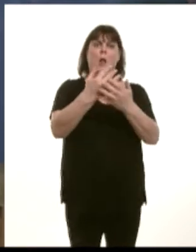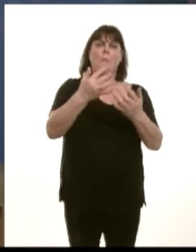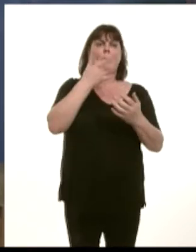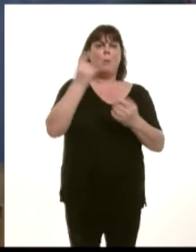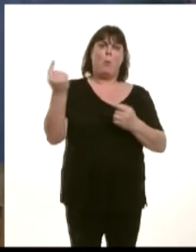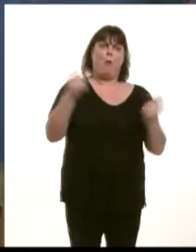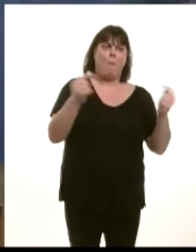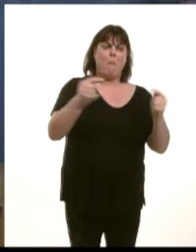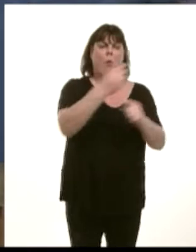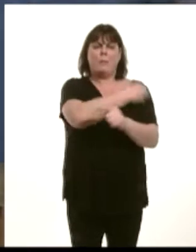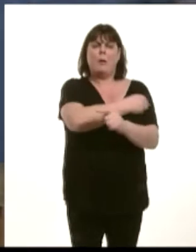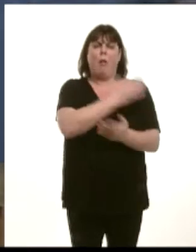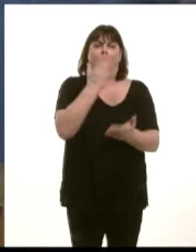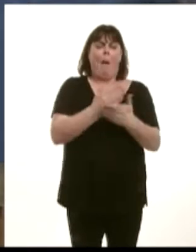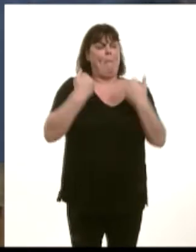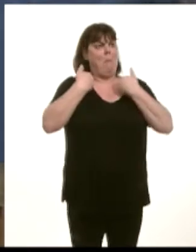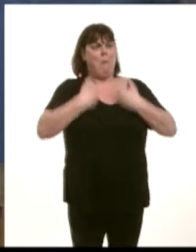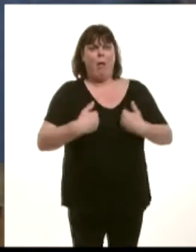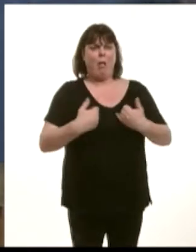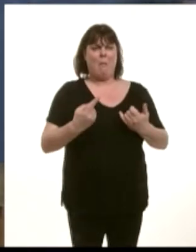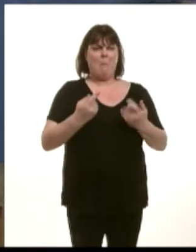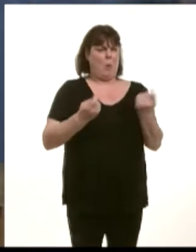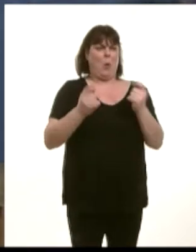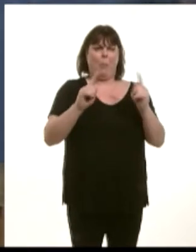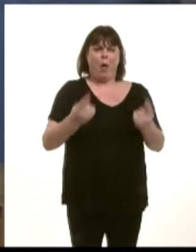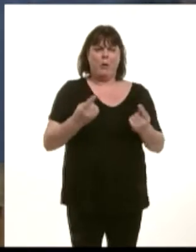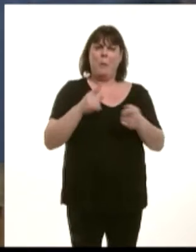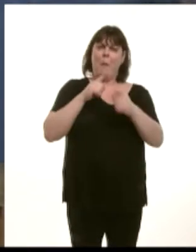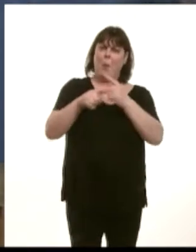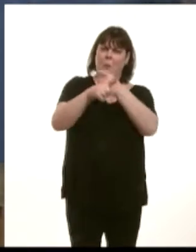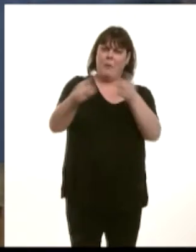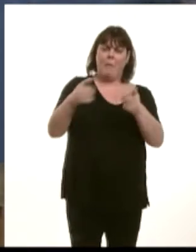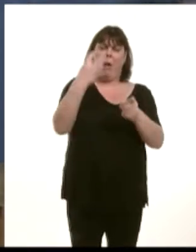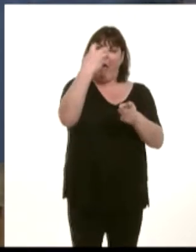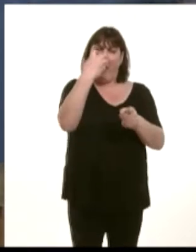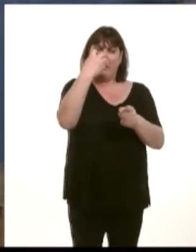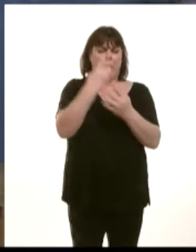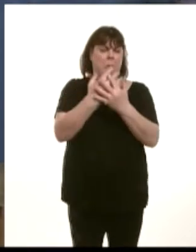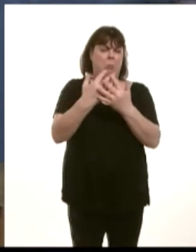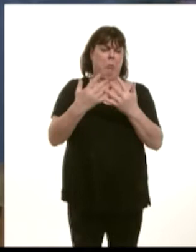First Minister, many of these patients are elderly, with multiple health conditions.